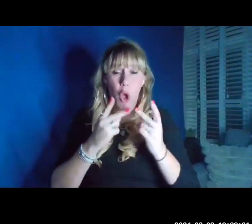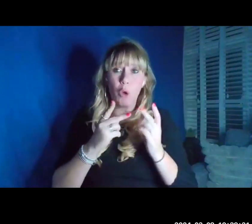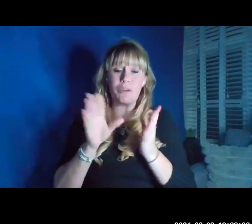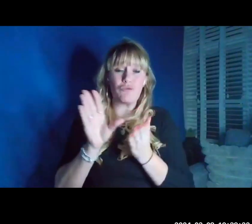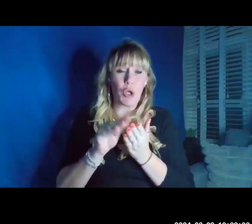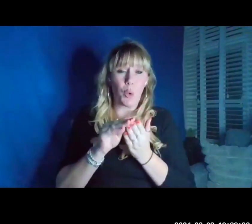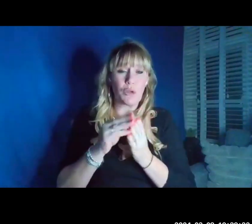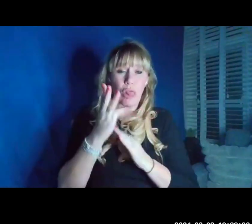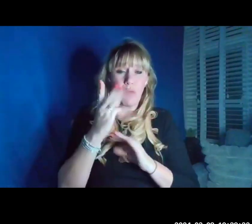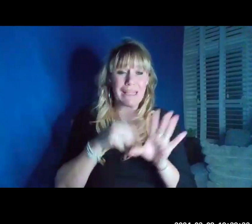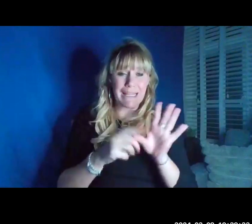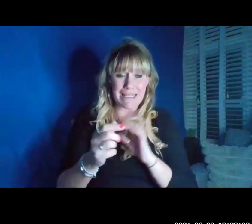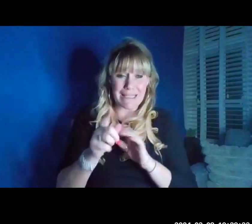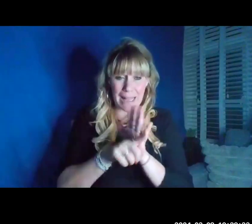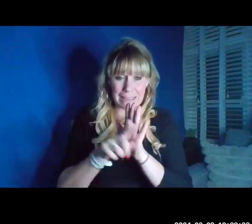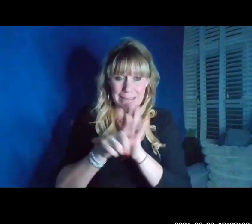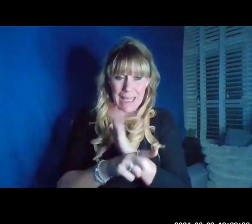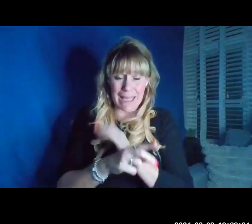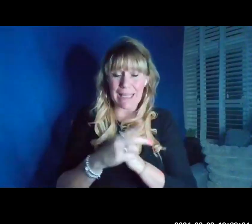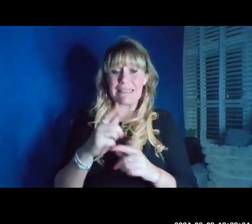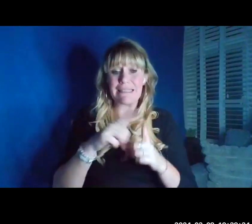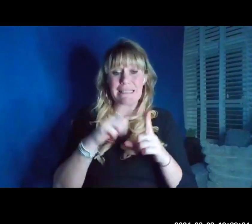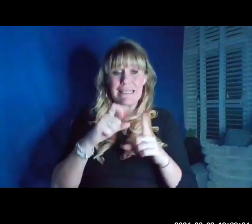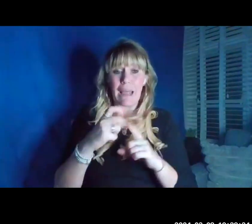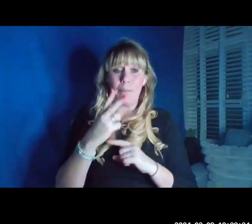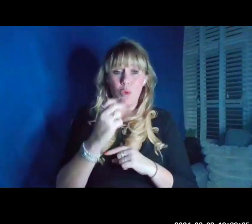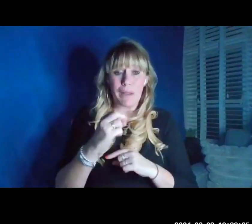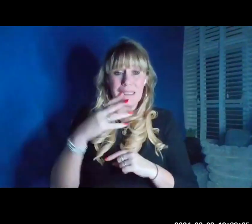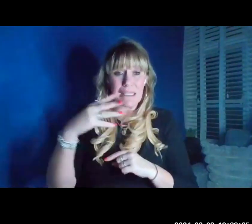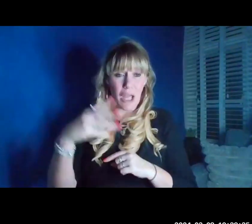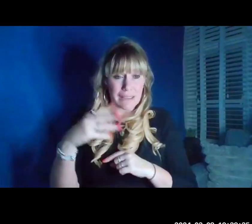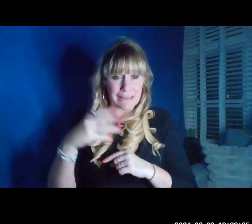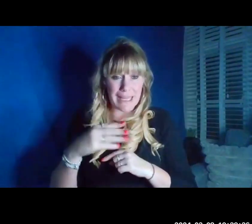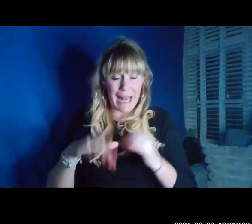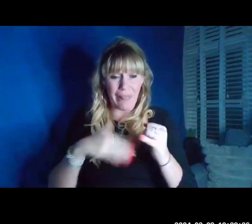In December 2019 at our end of festival party in East Ham.